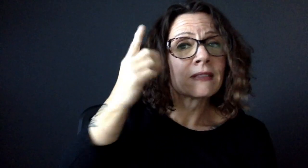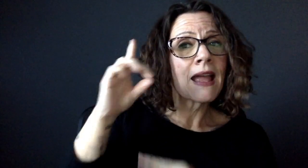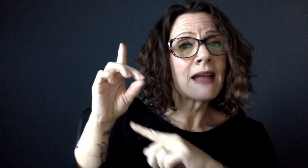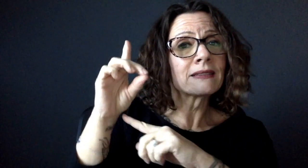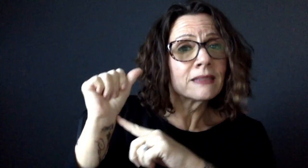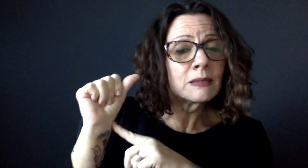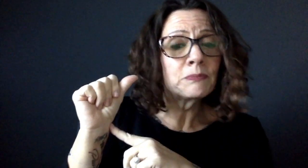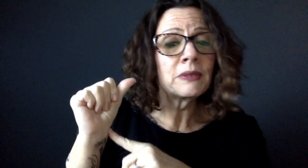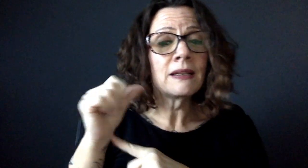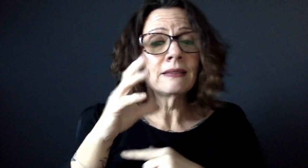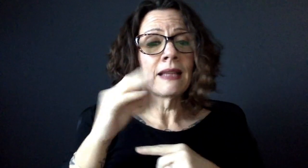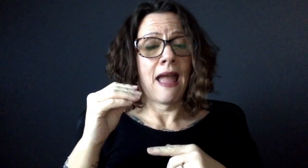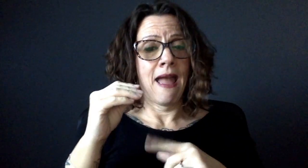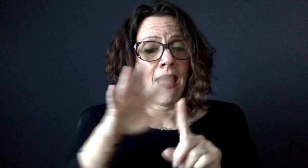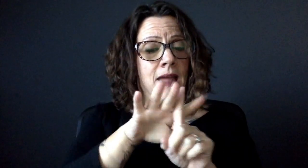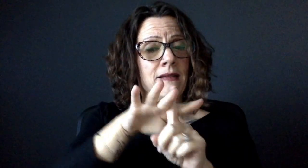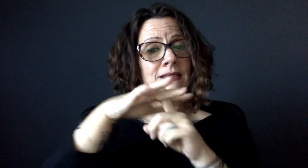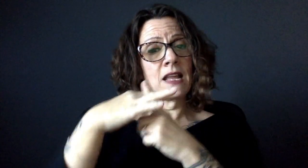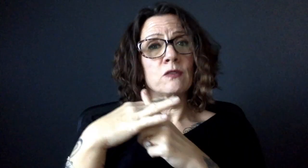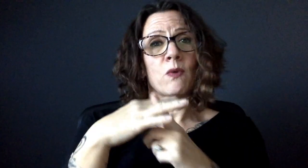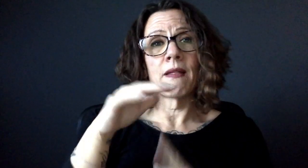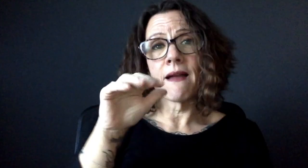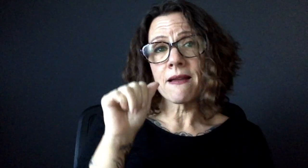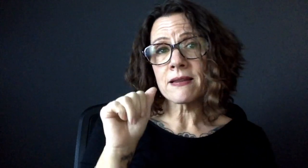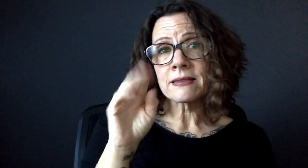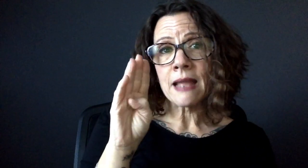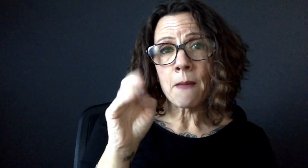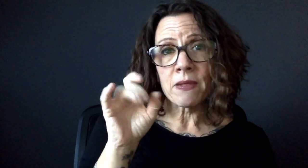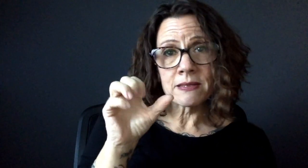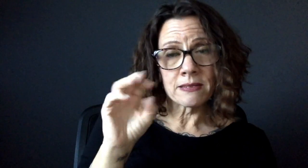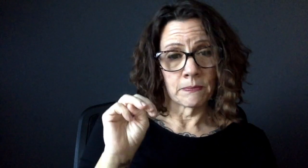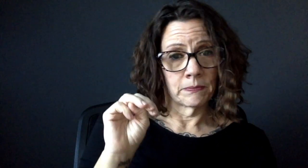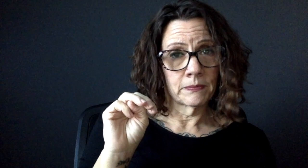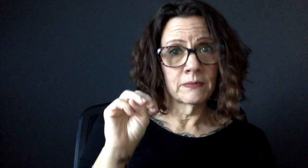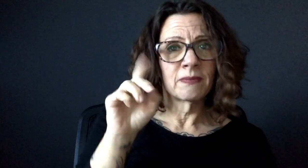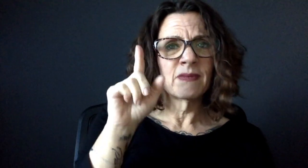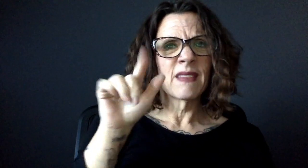understand disability and contextualize ableism,